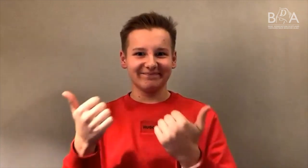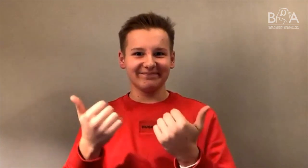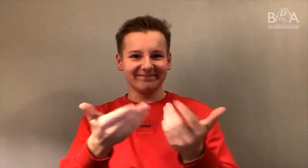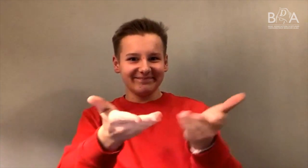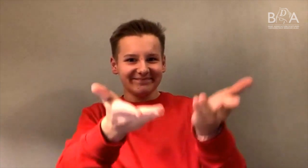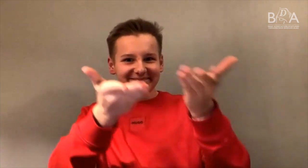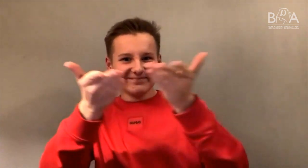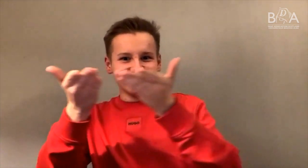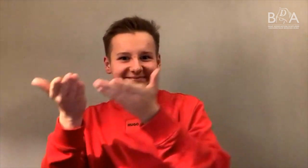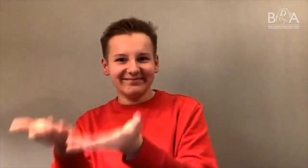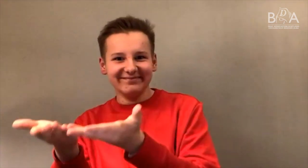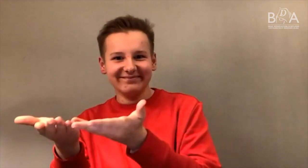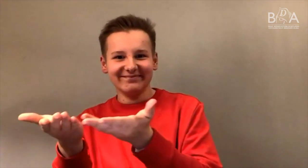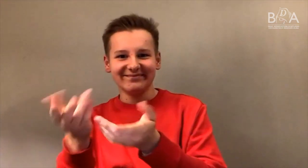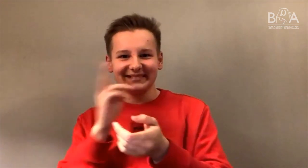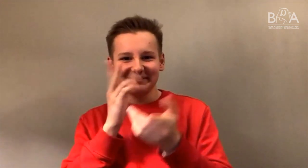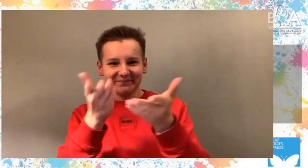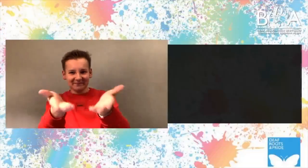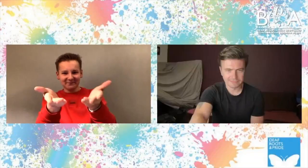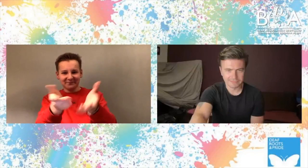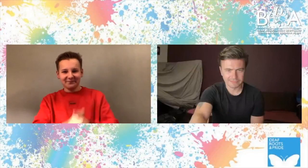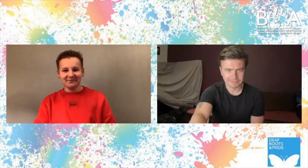chatting and would like to introduce Will Clark.